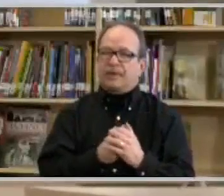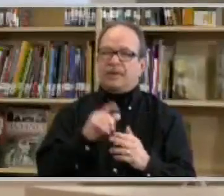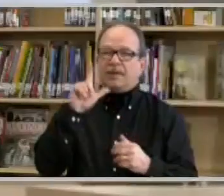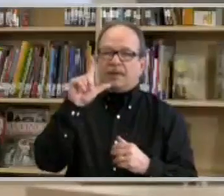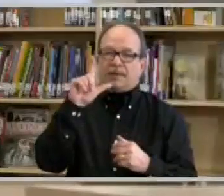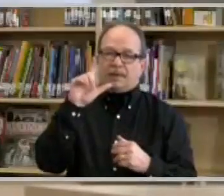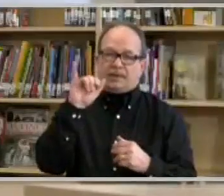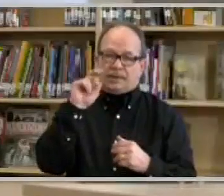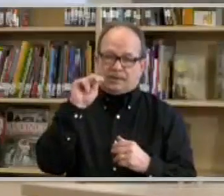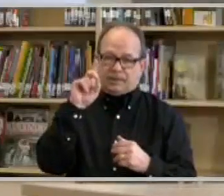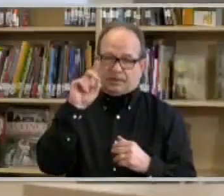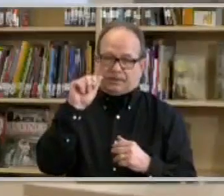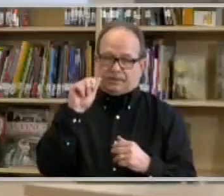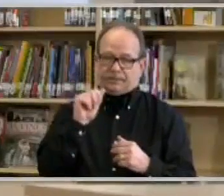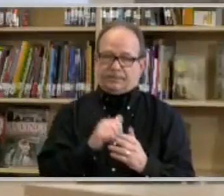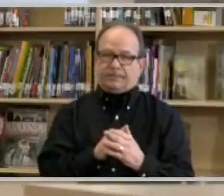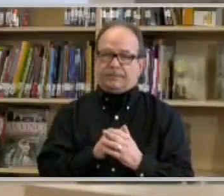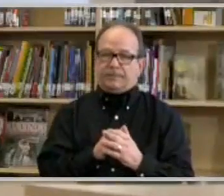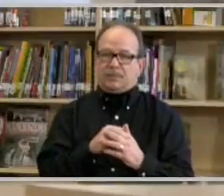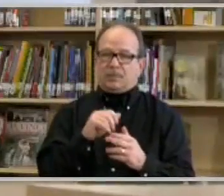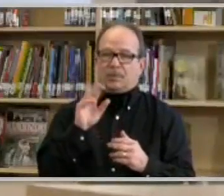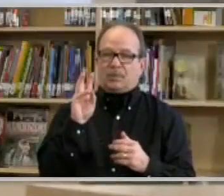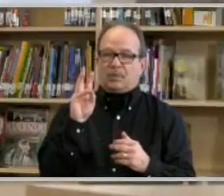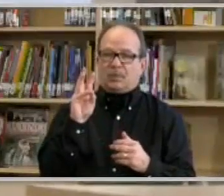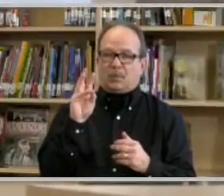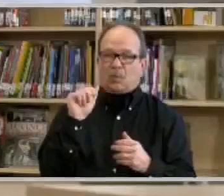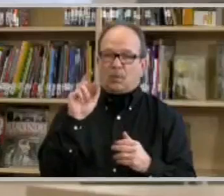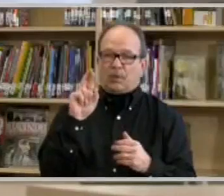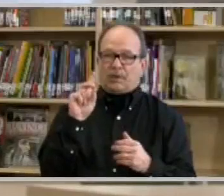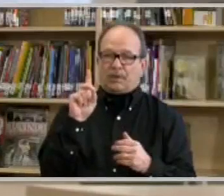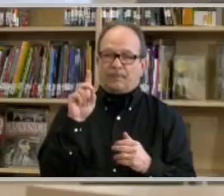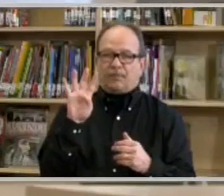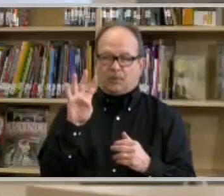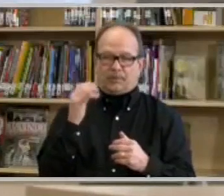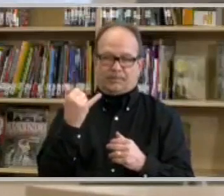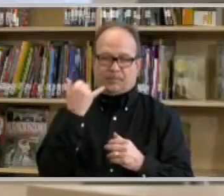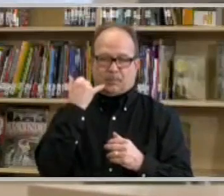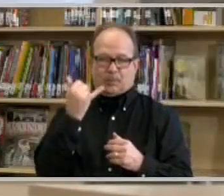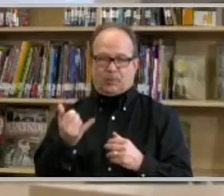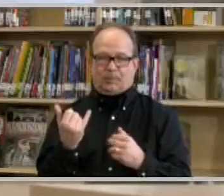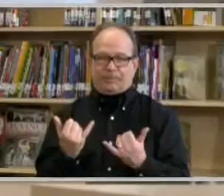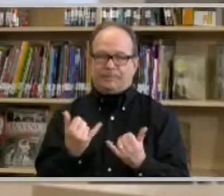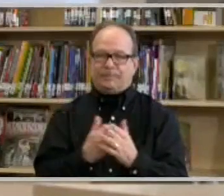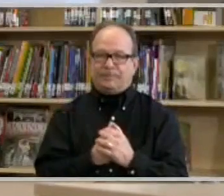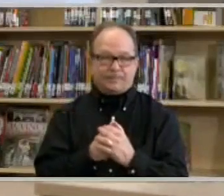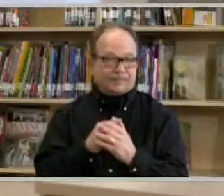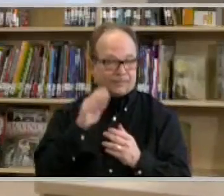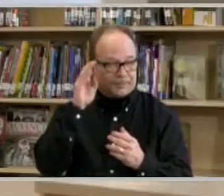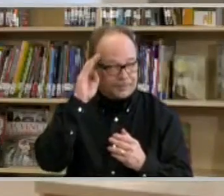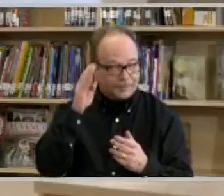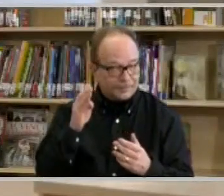WE HAVE A NUMBER OF IDEAS ON THE PHONE AND WE HAVE A COUPLE QUESTIONS. LINDA IN WARD 4, LINDA IF YOU ARE STILL ON YOU SHOULD BE ABLE TO TALK NOW. LINDA?